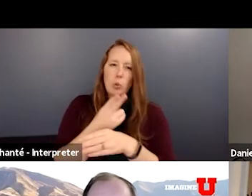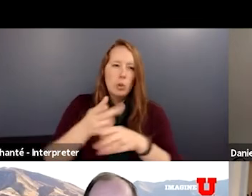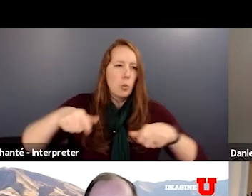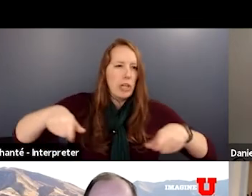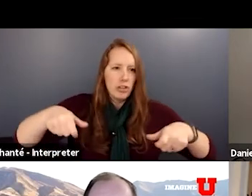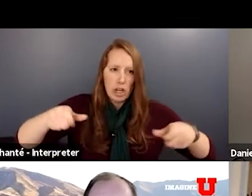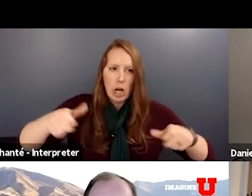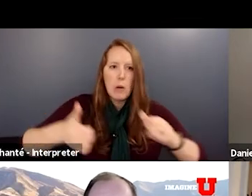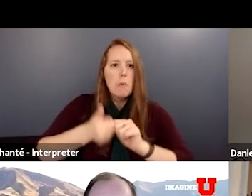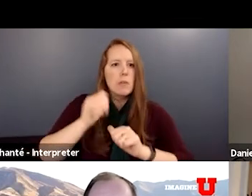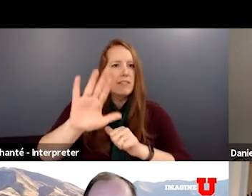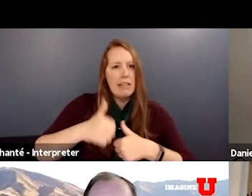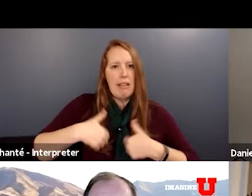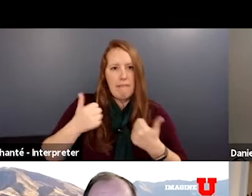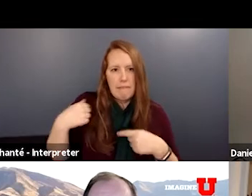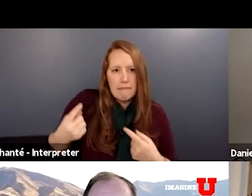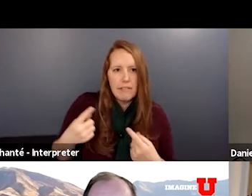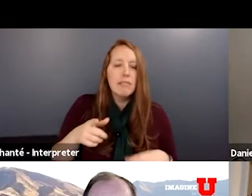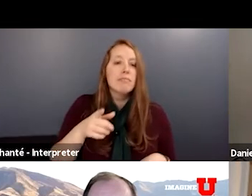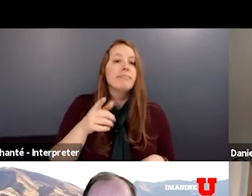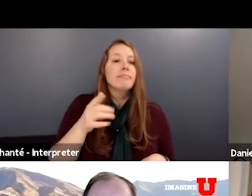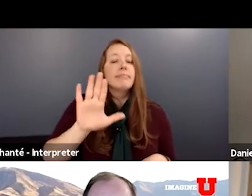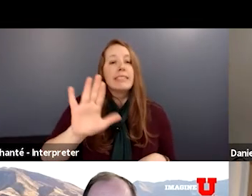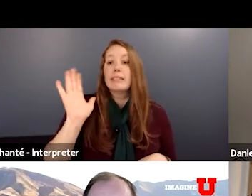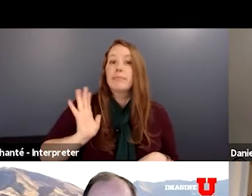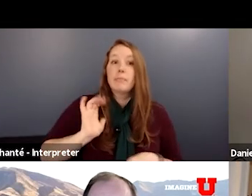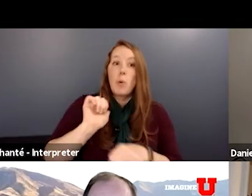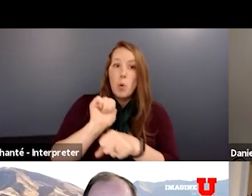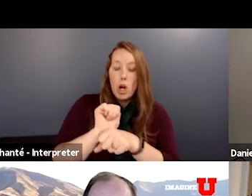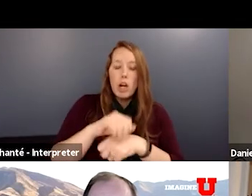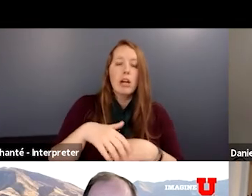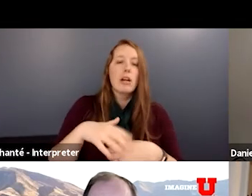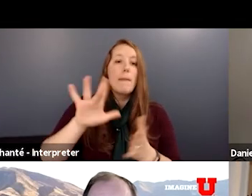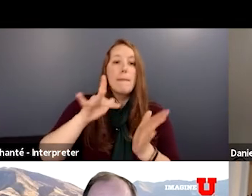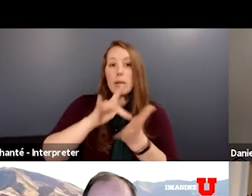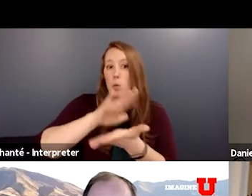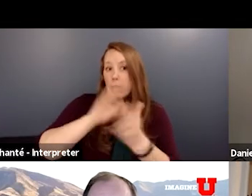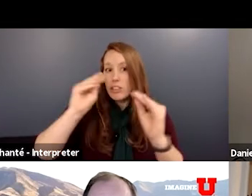He has worked as a middle school teacher, an accessibility advisor here at Salt Lake Community College,